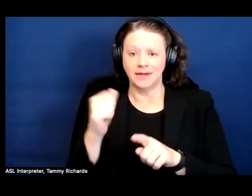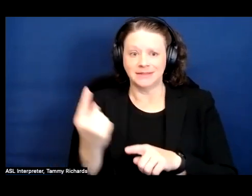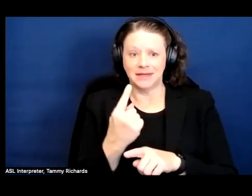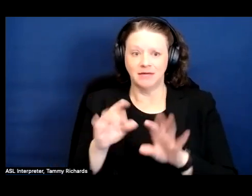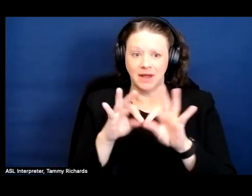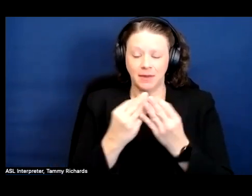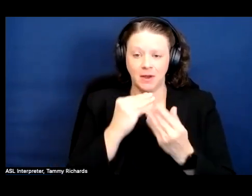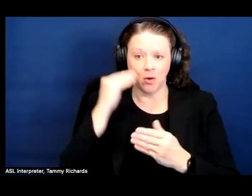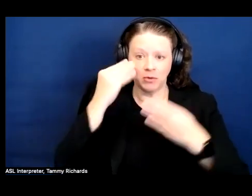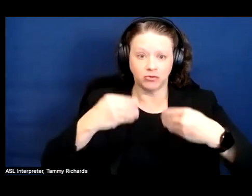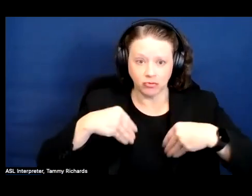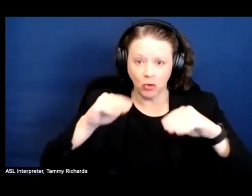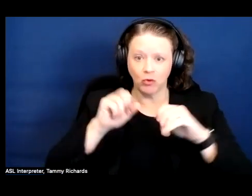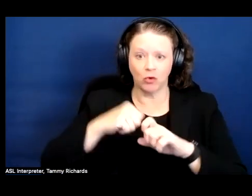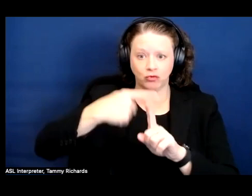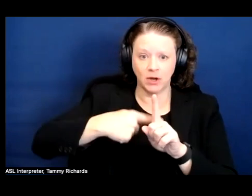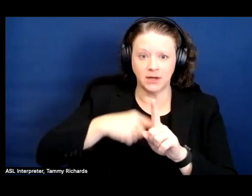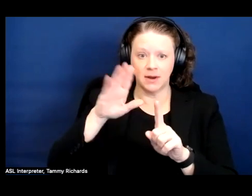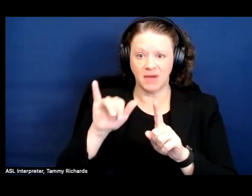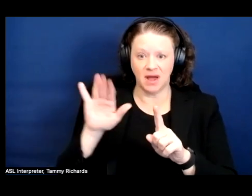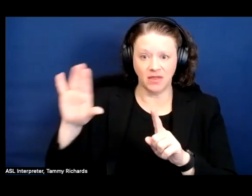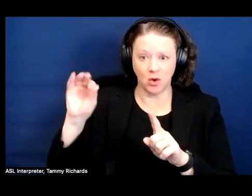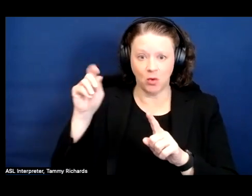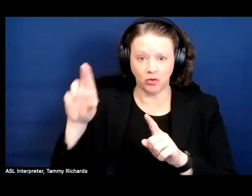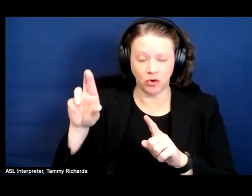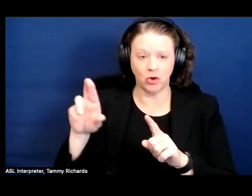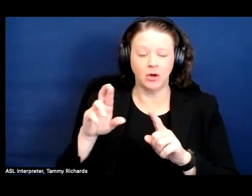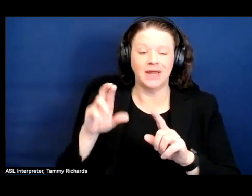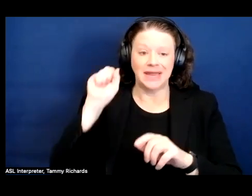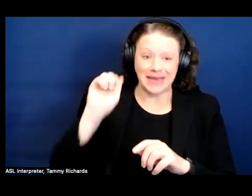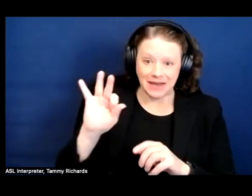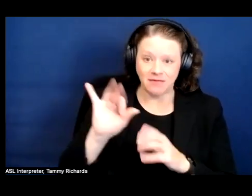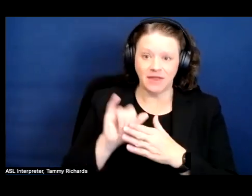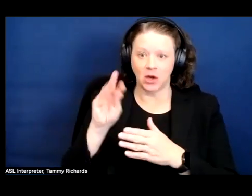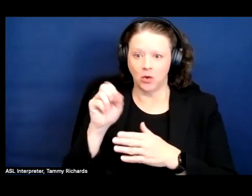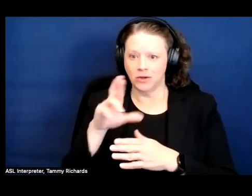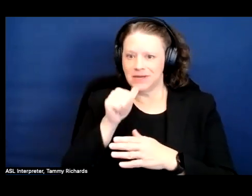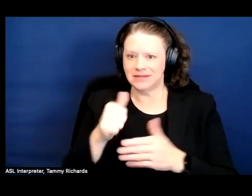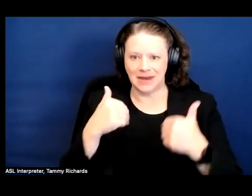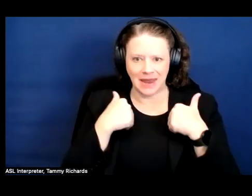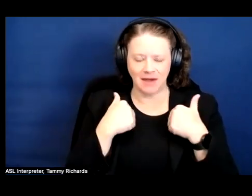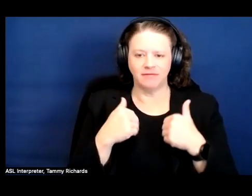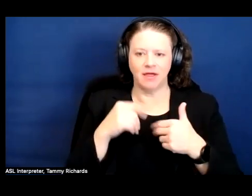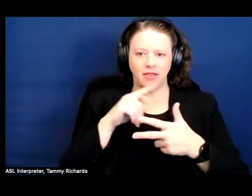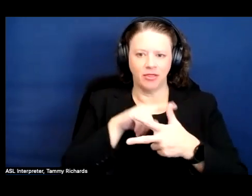that make vaccination requirements or licensing requirements a part of the lease agreement.